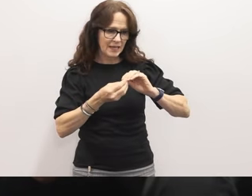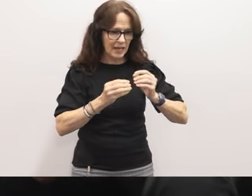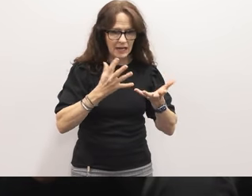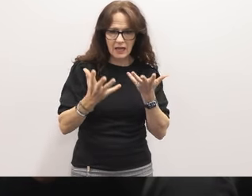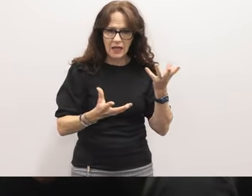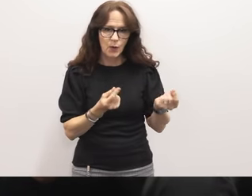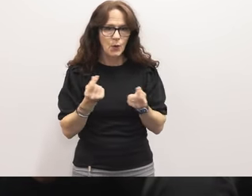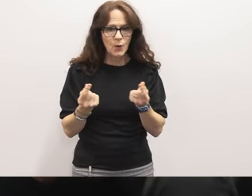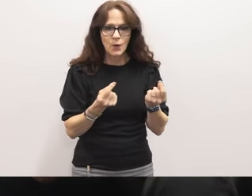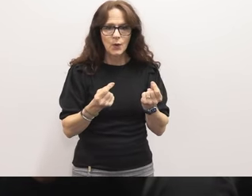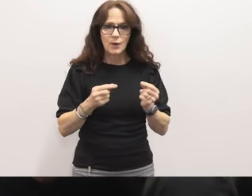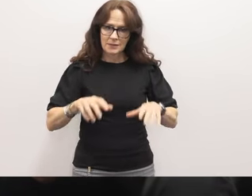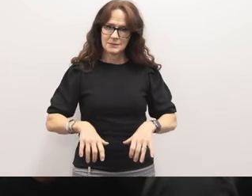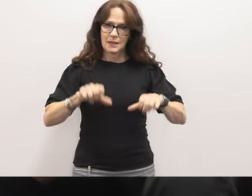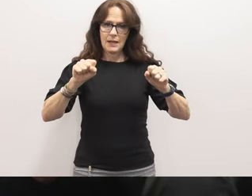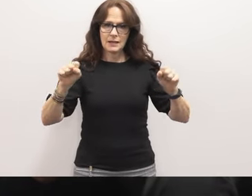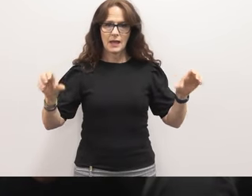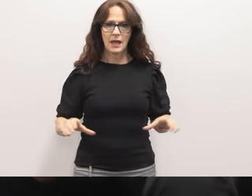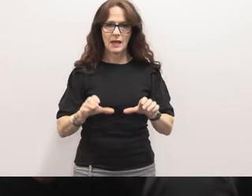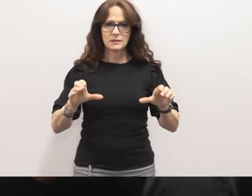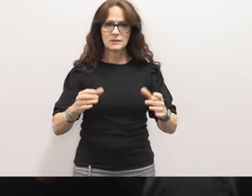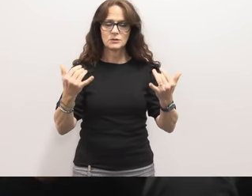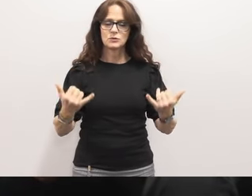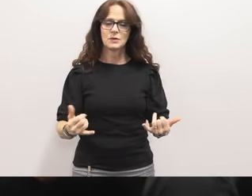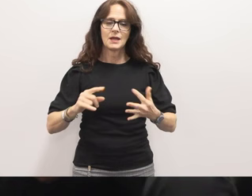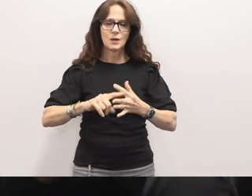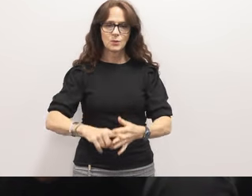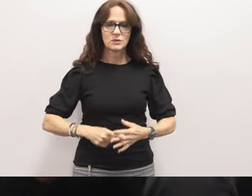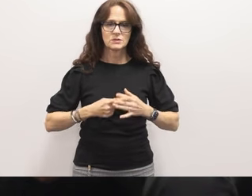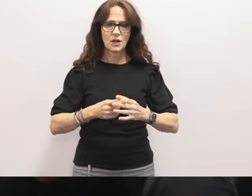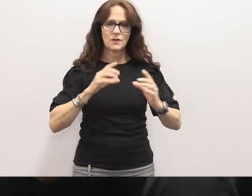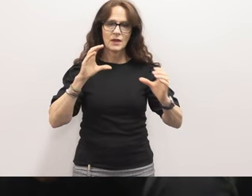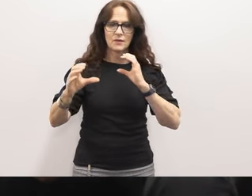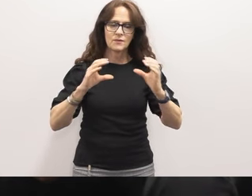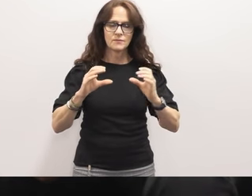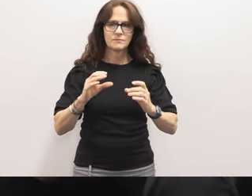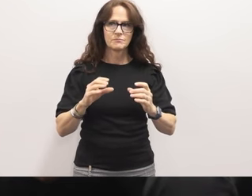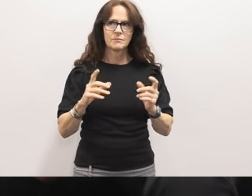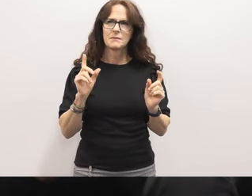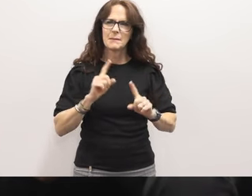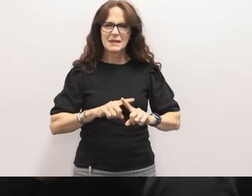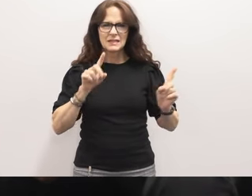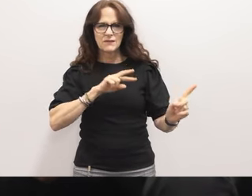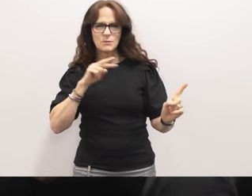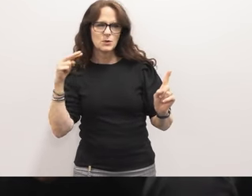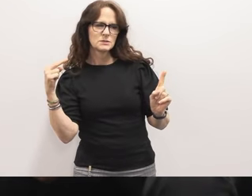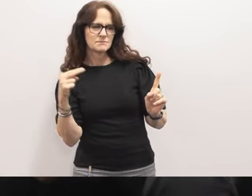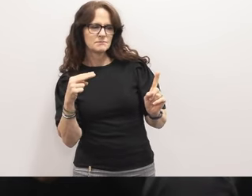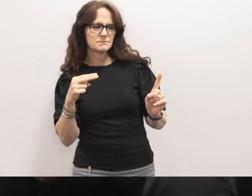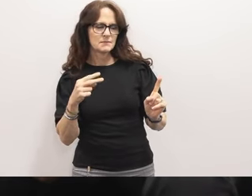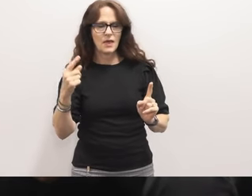And so today is the beginning of hearing that conversation, maybe from a different perspective and thinking of how a Chief Academic Office